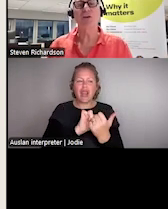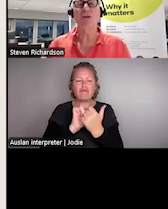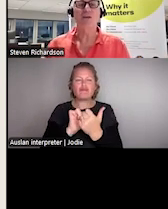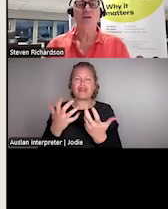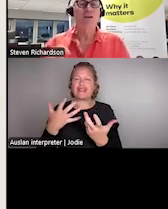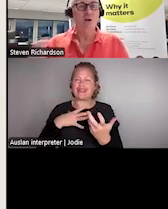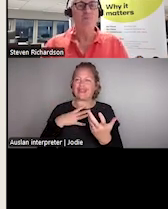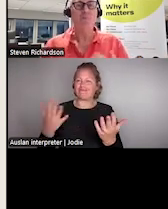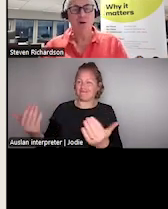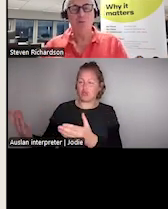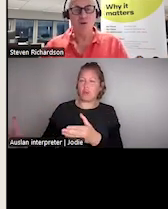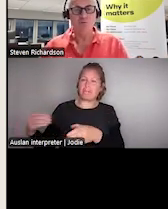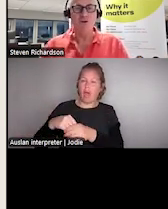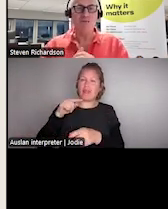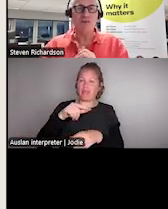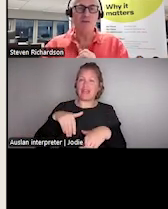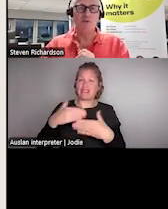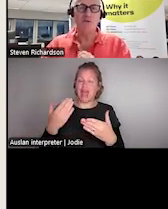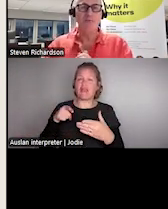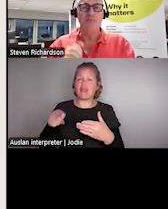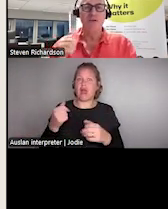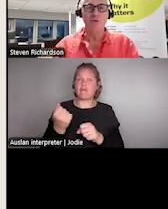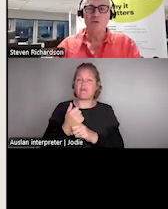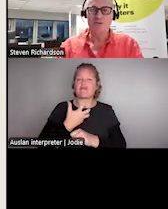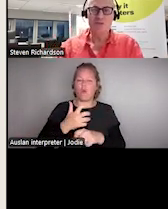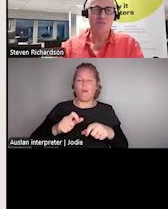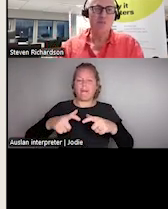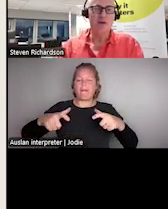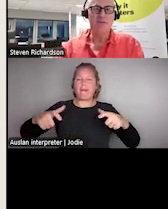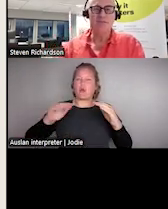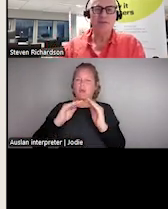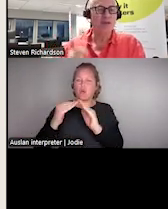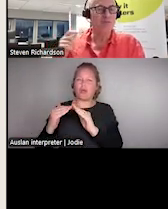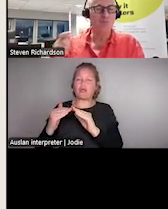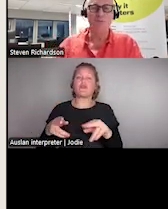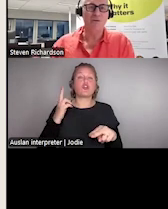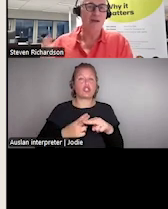the day, it helps galvanise that community. Urgency is a big part of Giving Day. Of course it